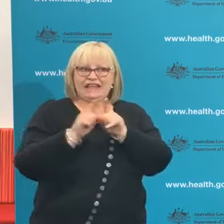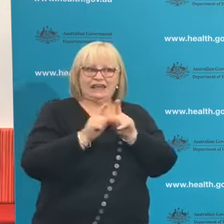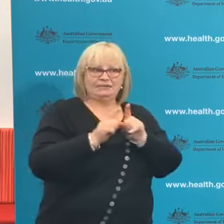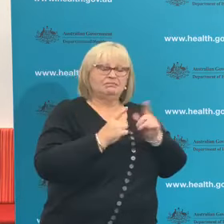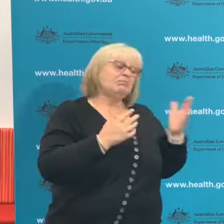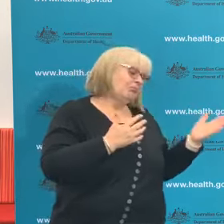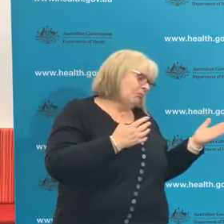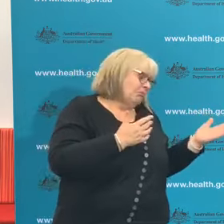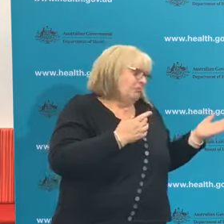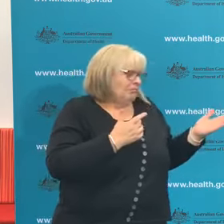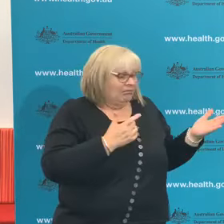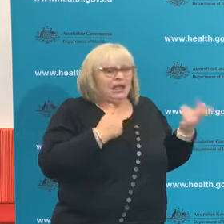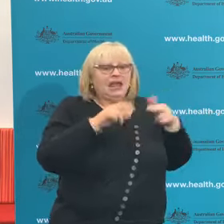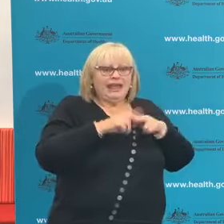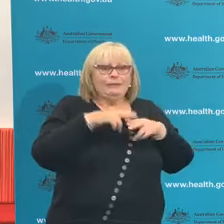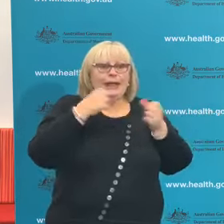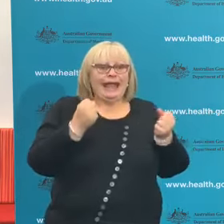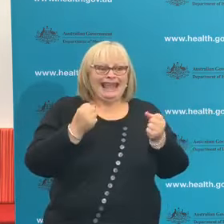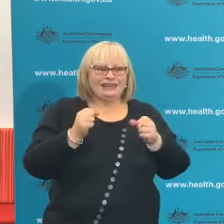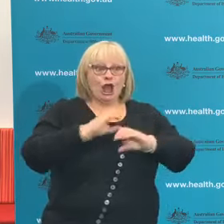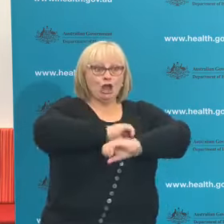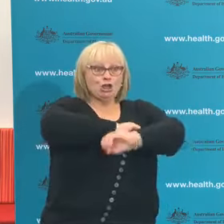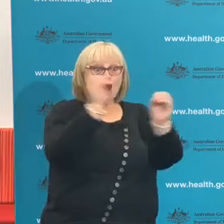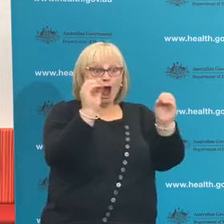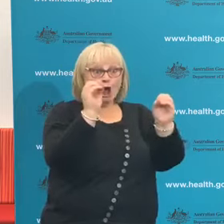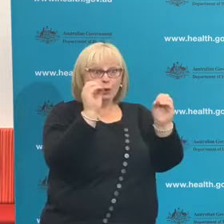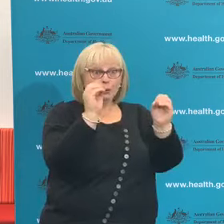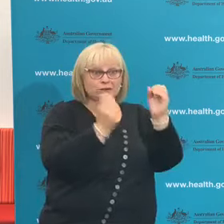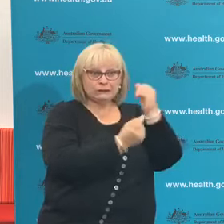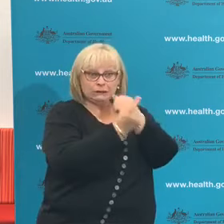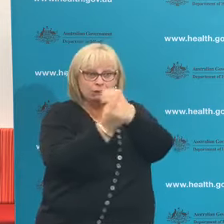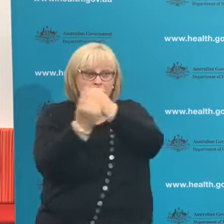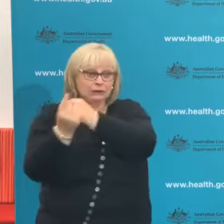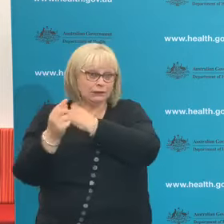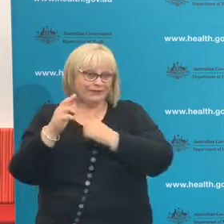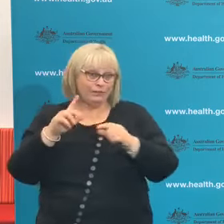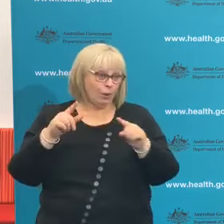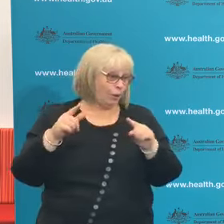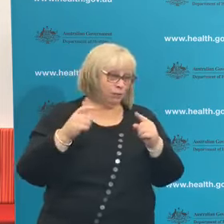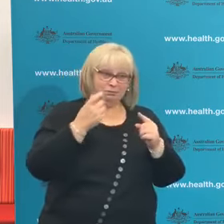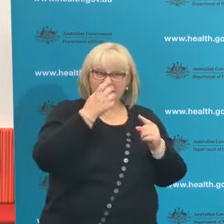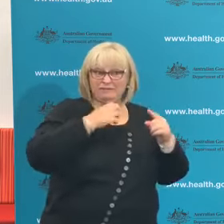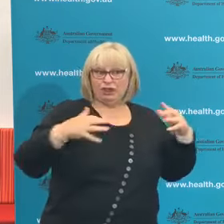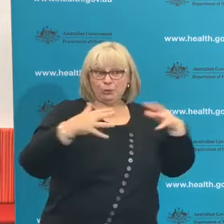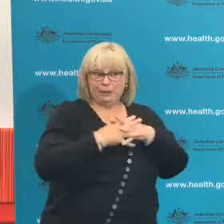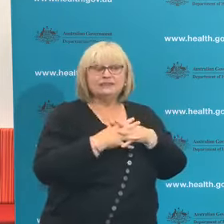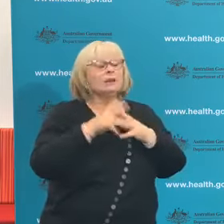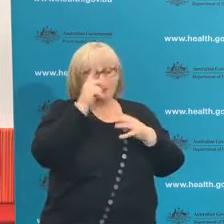Obviously if we had no cases across Australia for a period of weeks we could make such a statement but